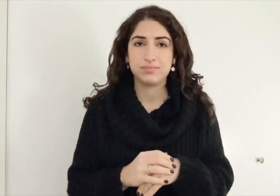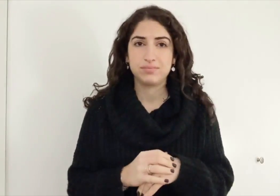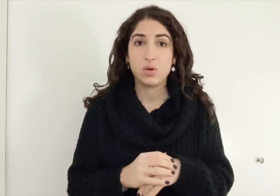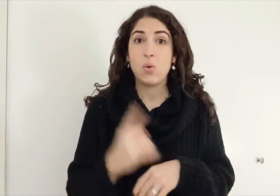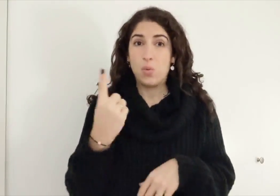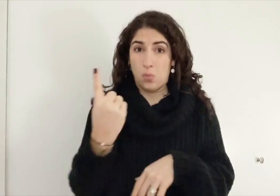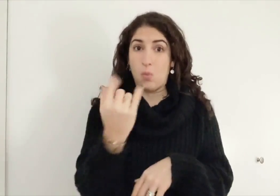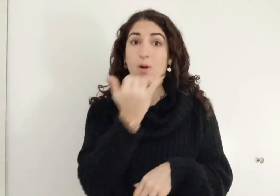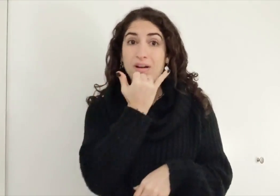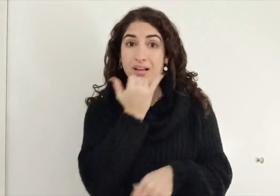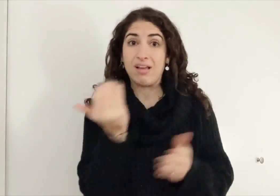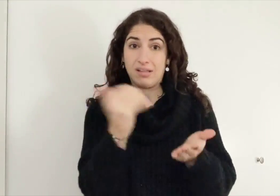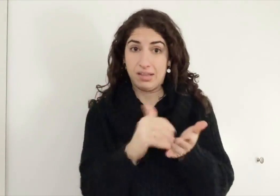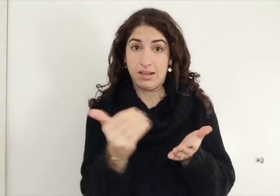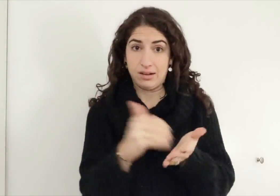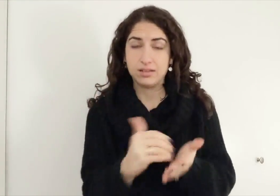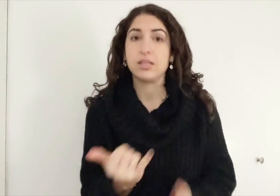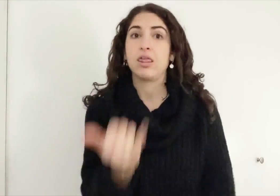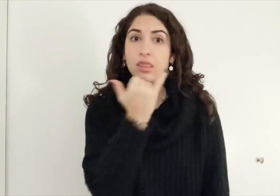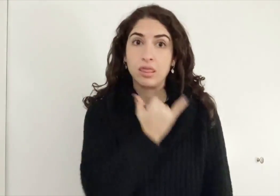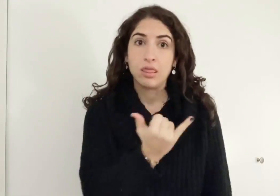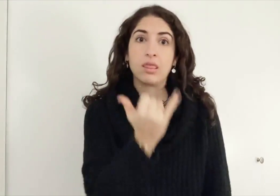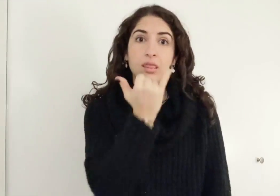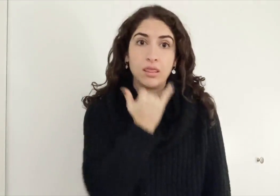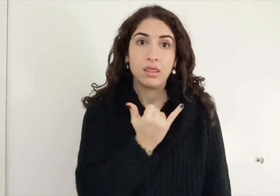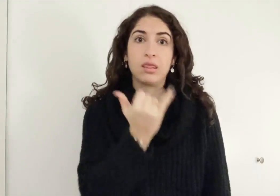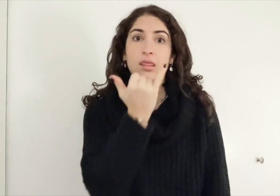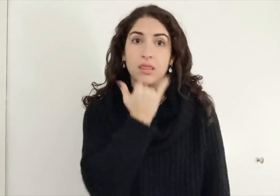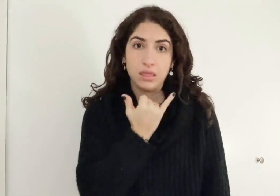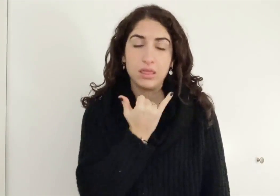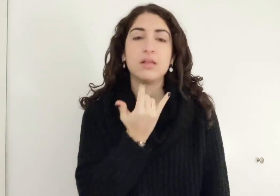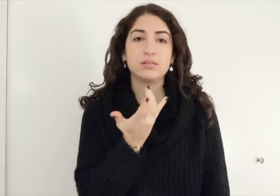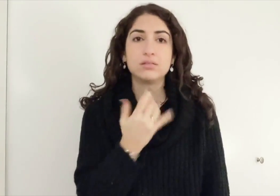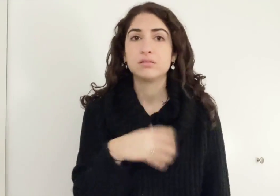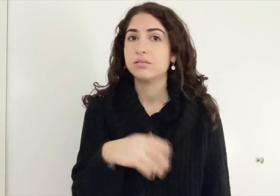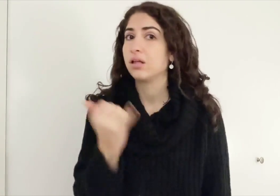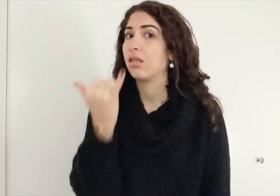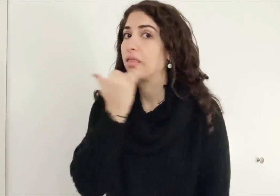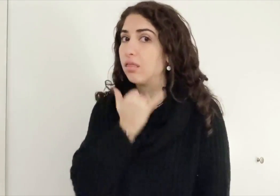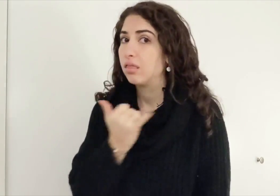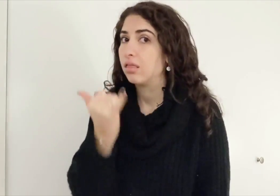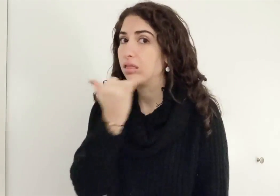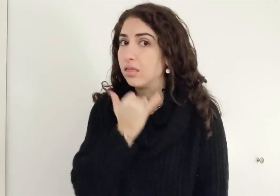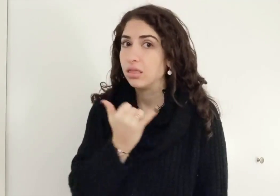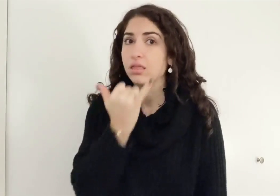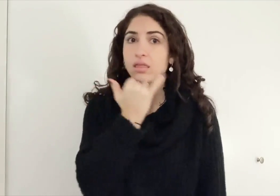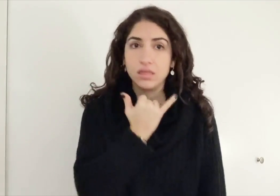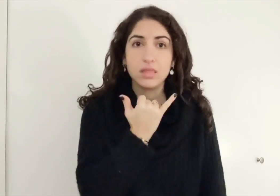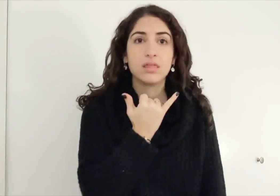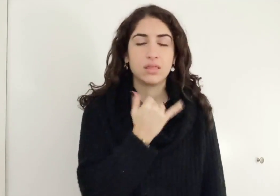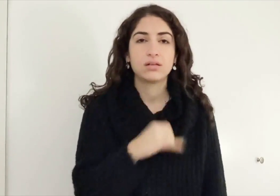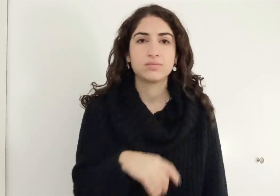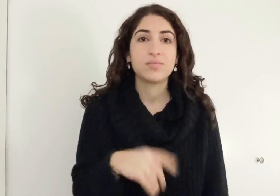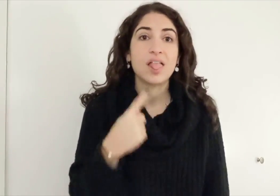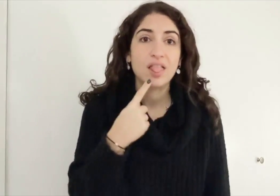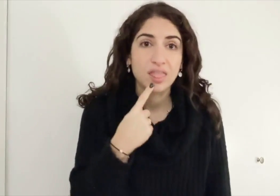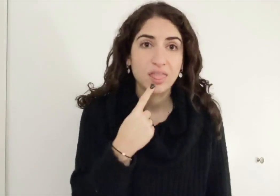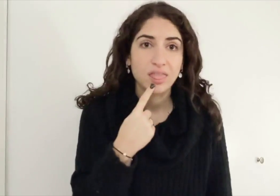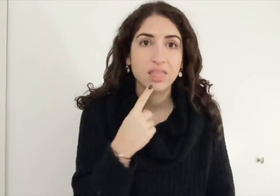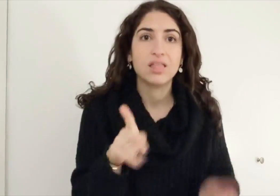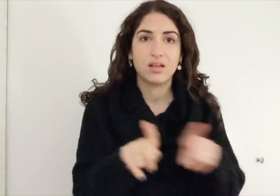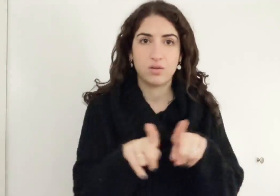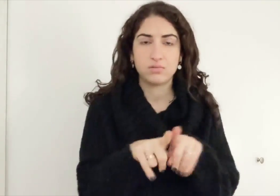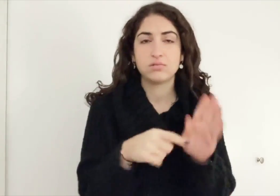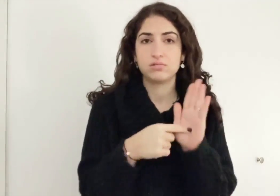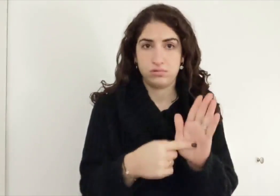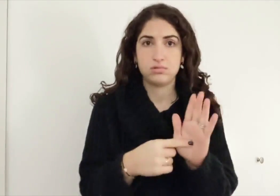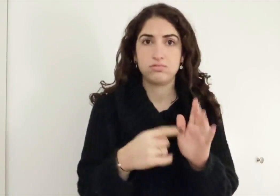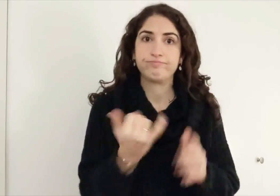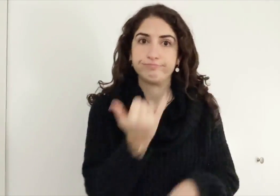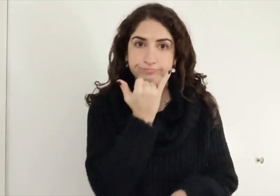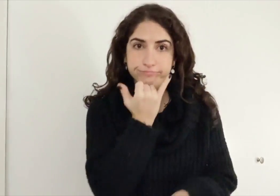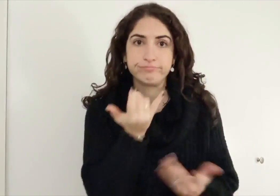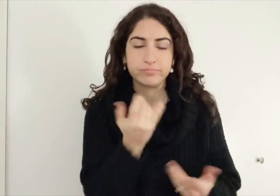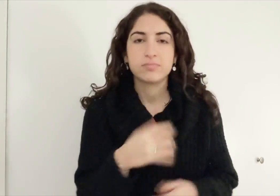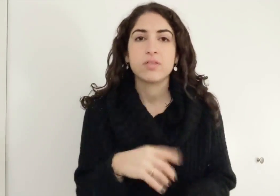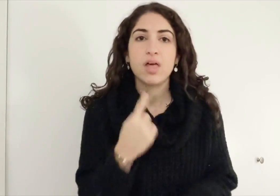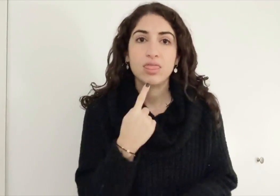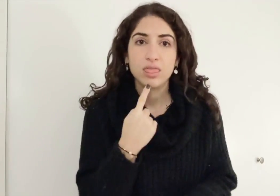One mistake over and over, and that tongue sticking out also shows that something